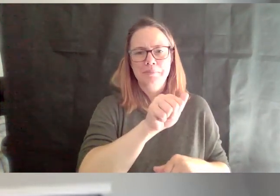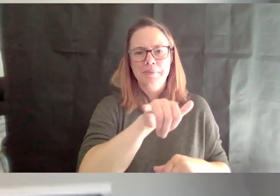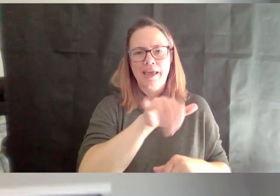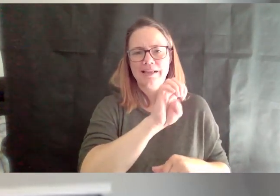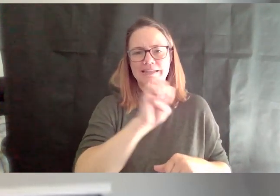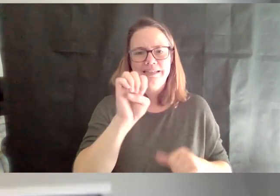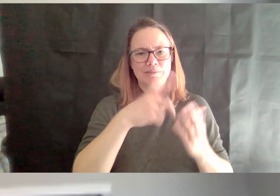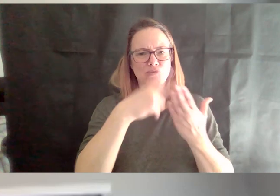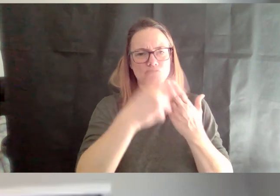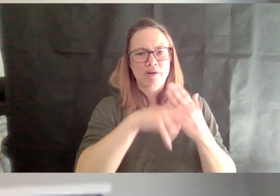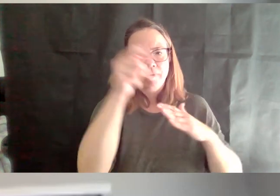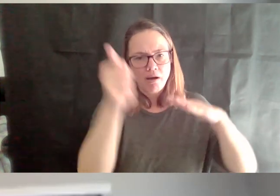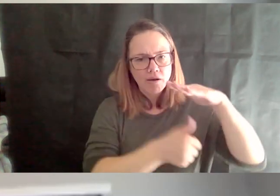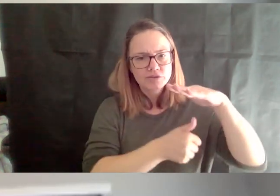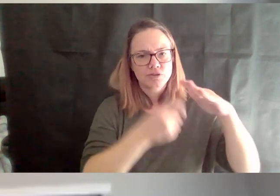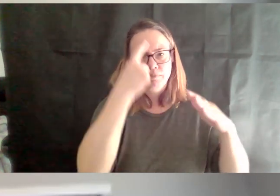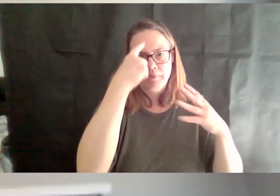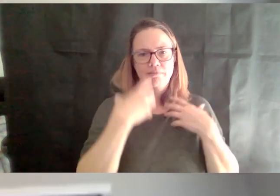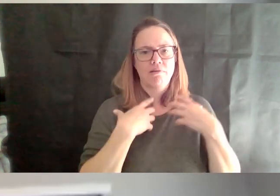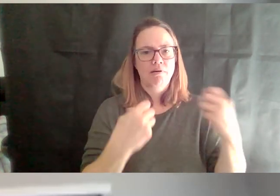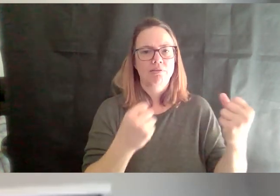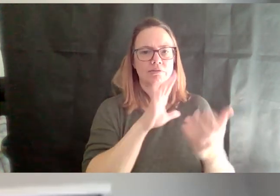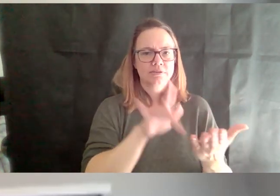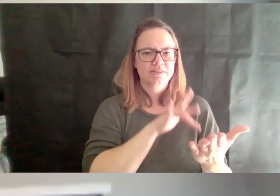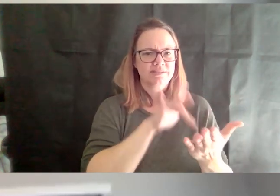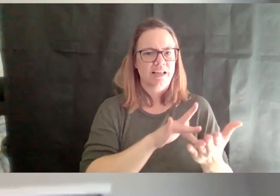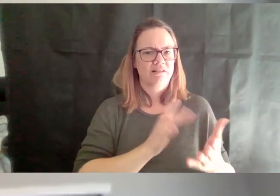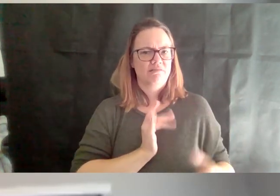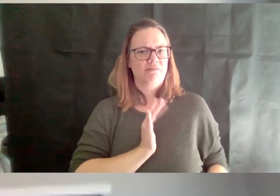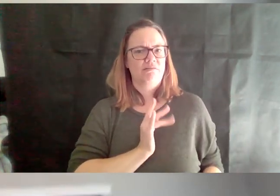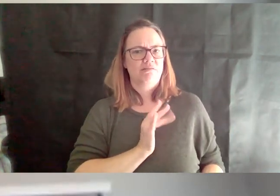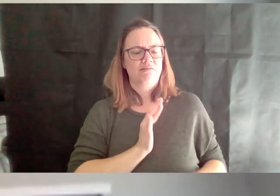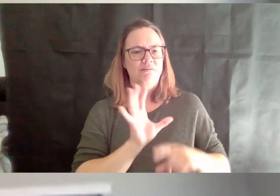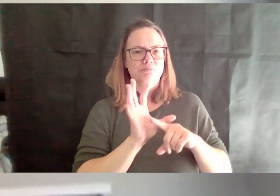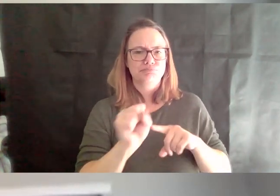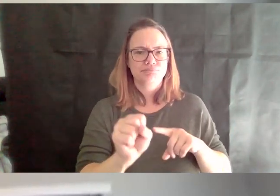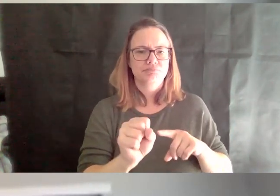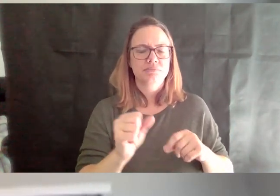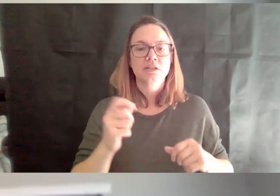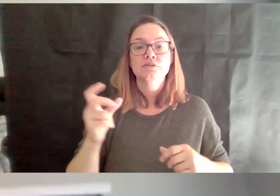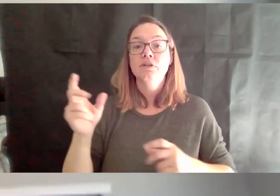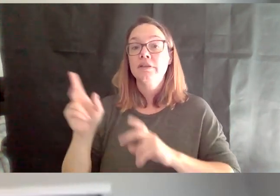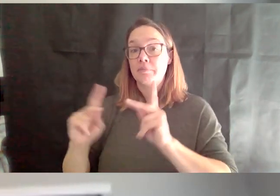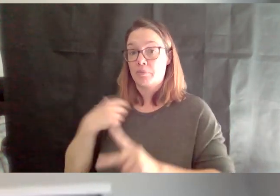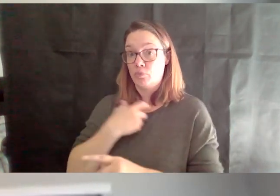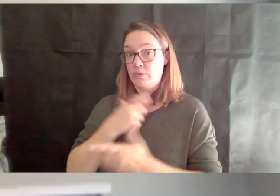and so that was really cool. But yeah, with the people that we serve, they don't always